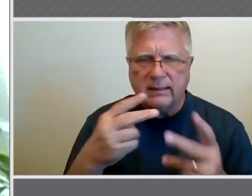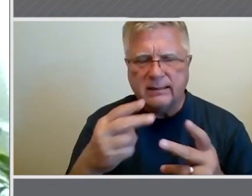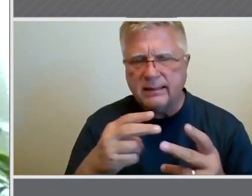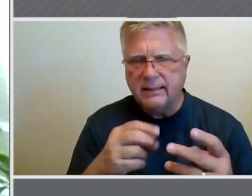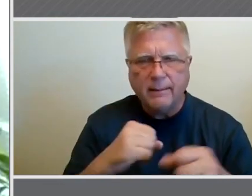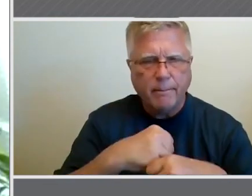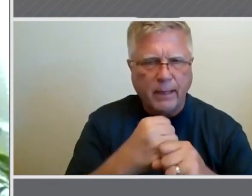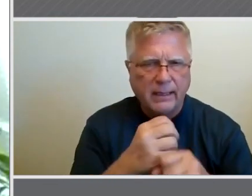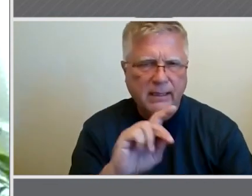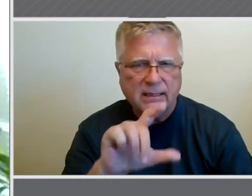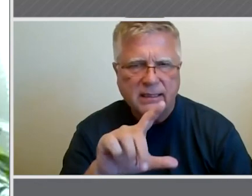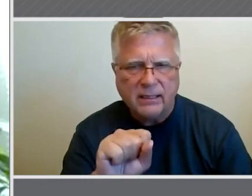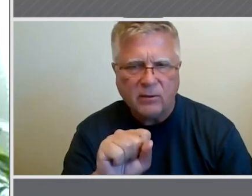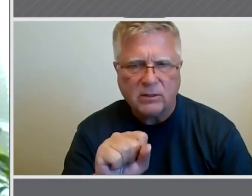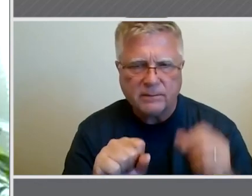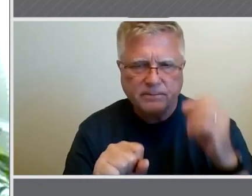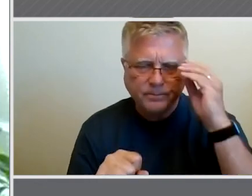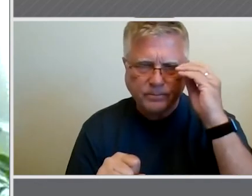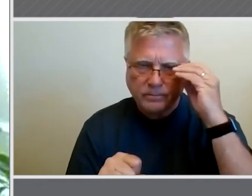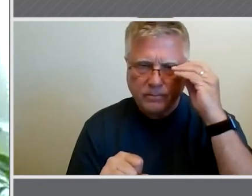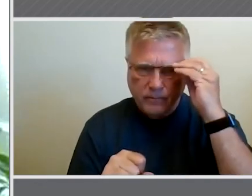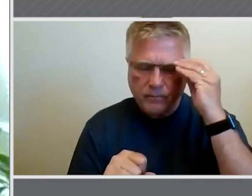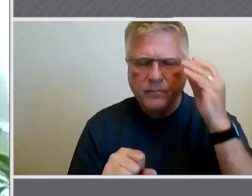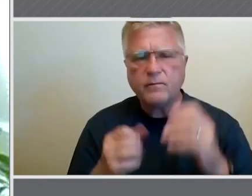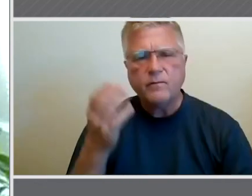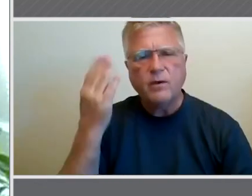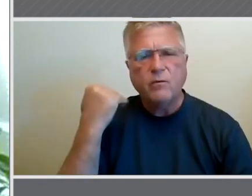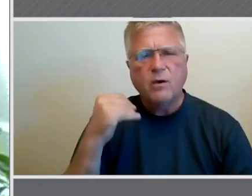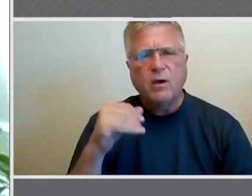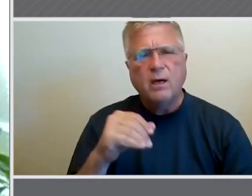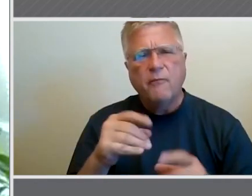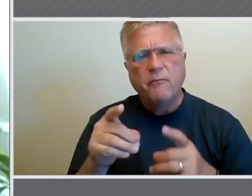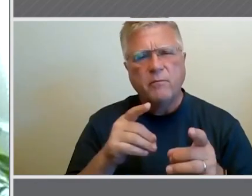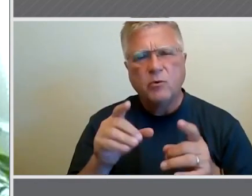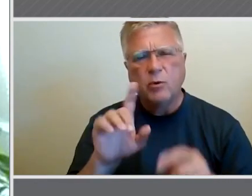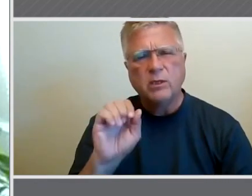So related to this we an earlier question that director dashing answered a little bit from Michelle.